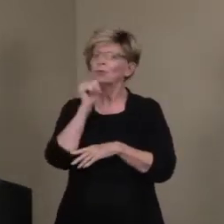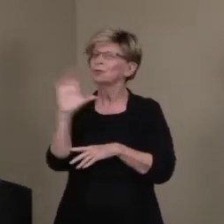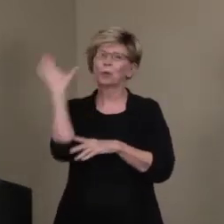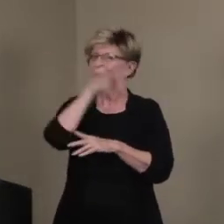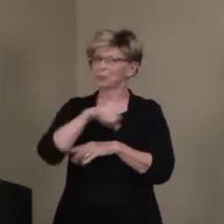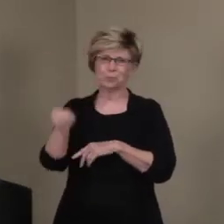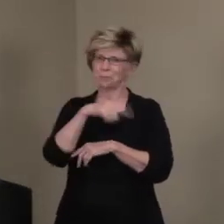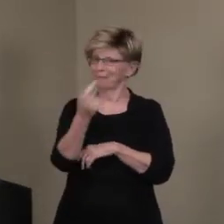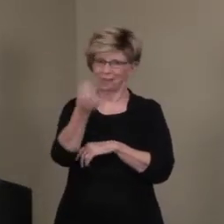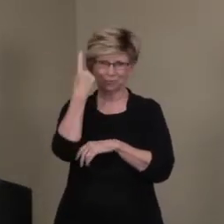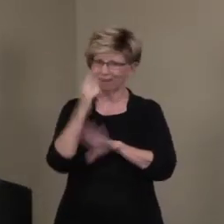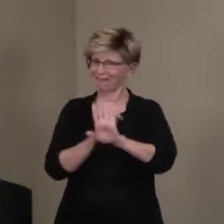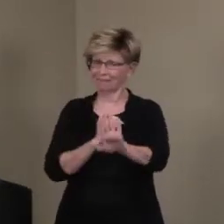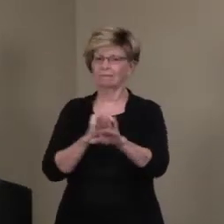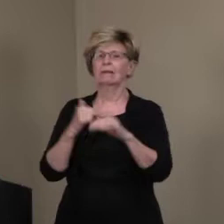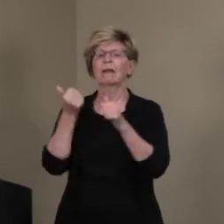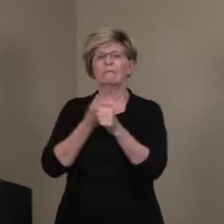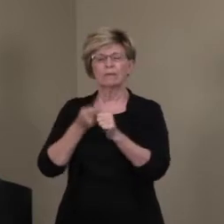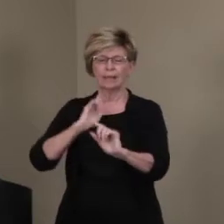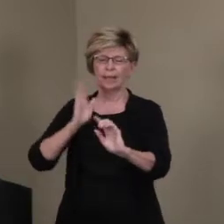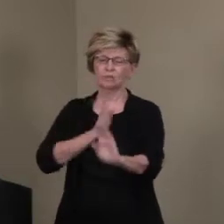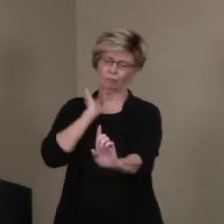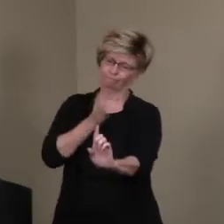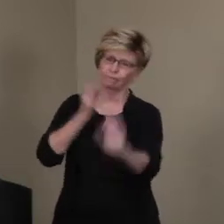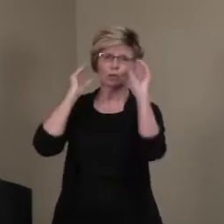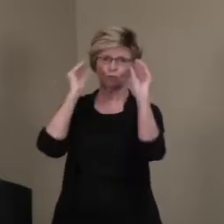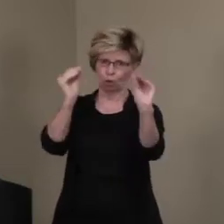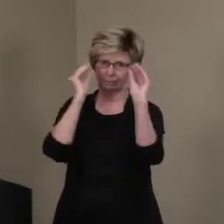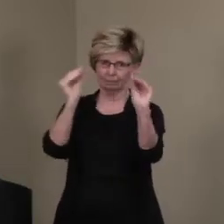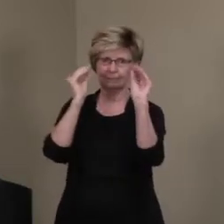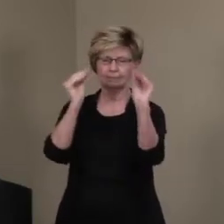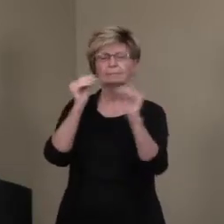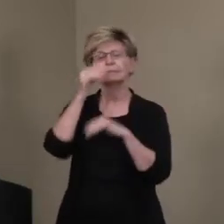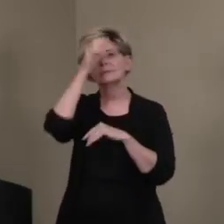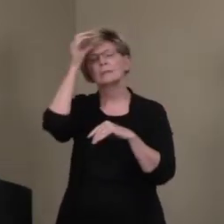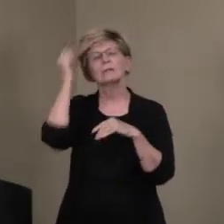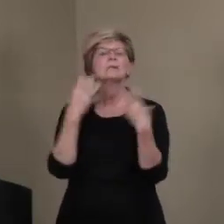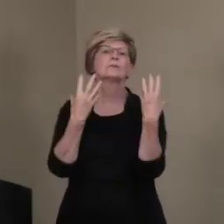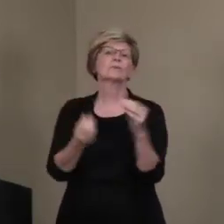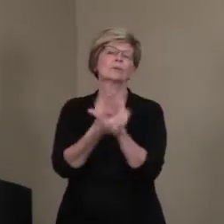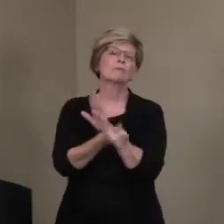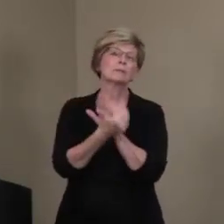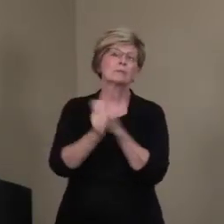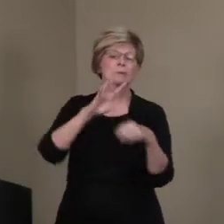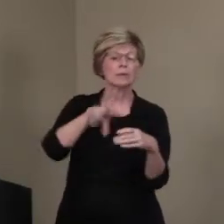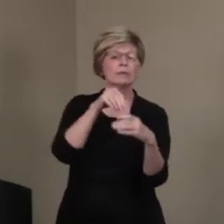and come back but please don't make that assumption that they know that those things must be explicitly taught to students